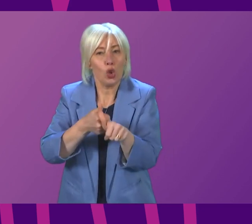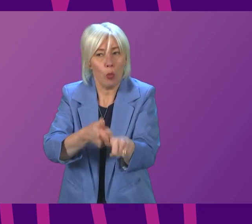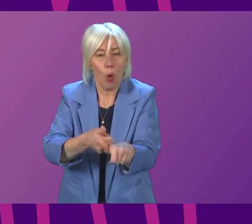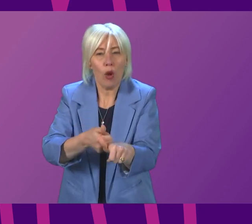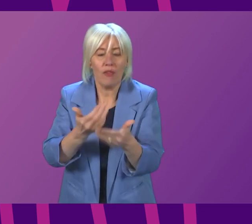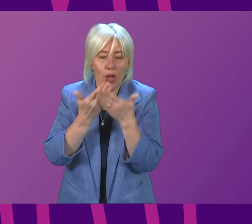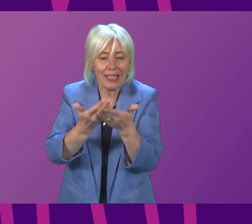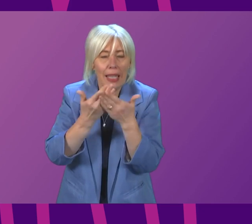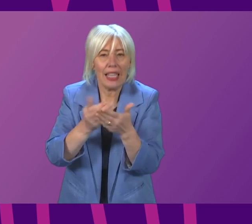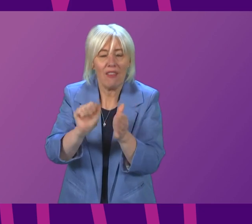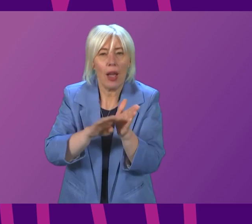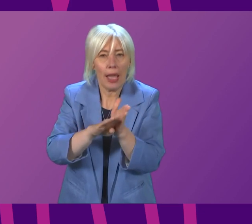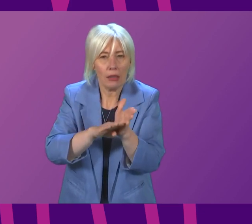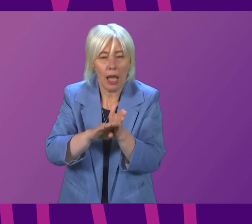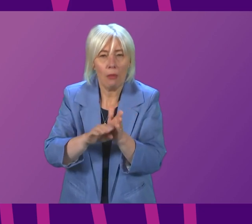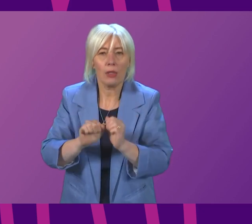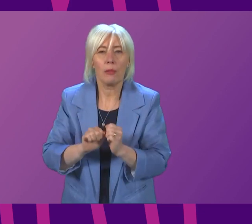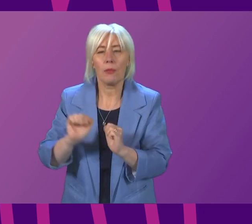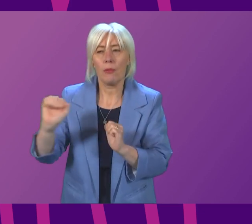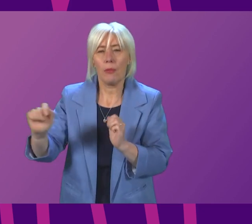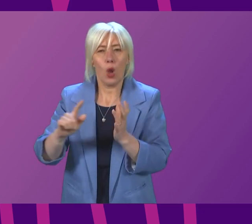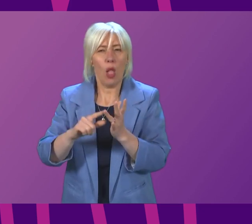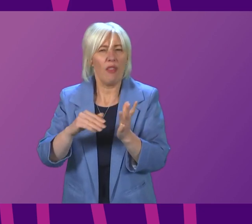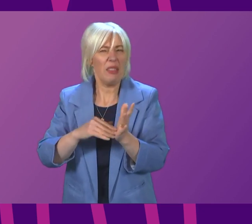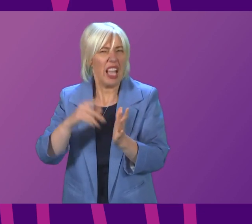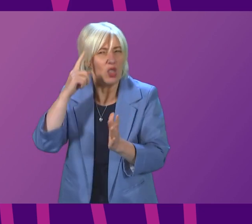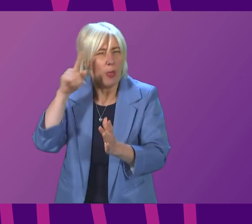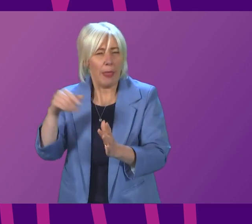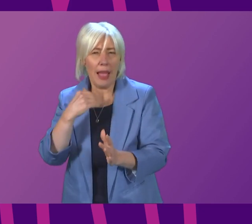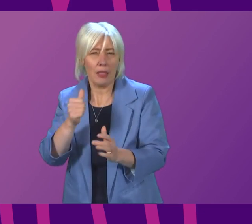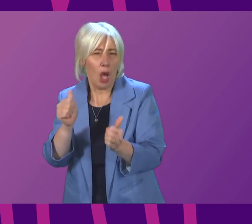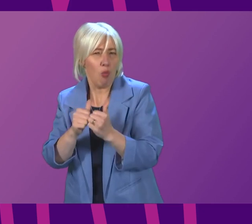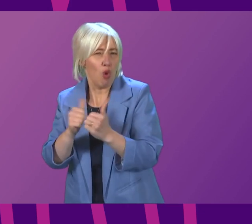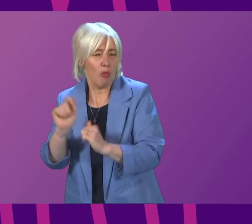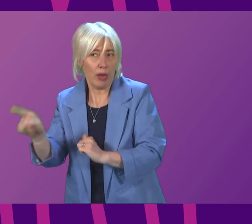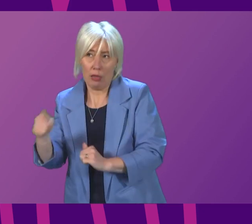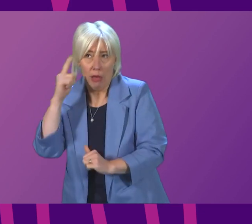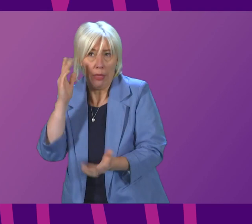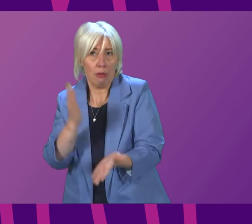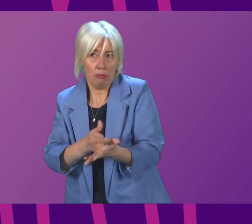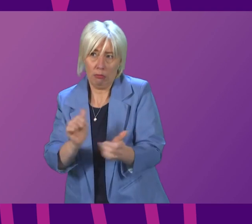I am interested to hear that Oliver Mundell does not think that that is an appropriate contingency; I think that it is, indeed, an appropriate contingency.